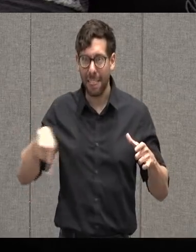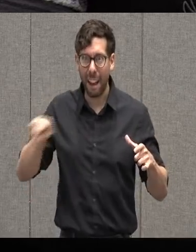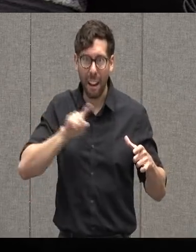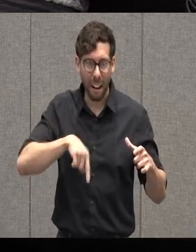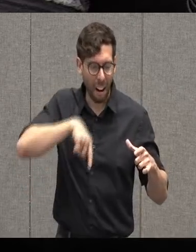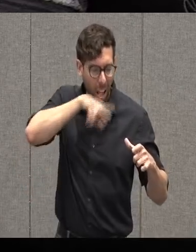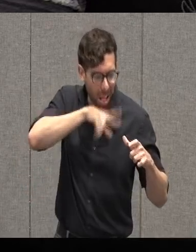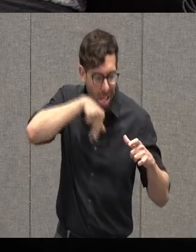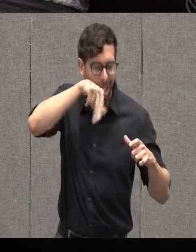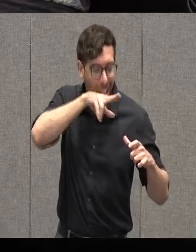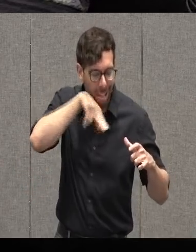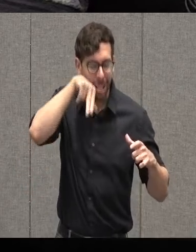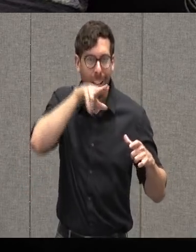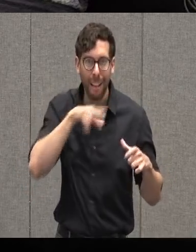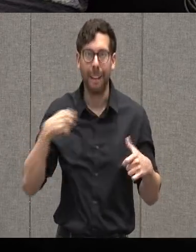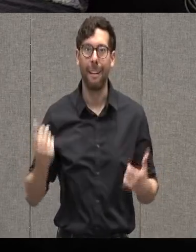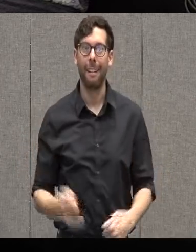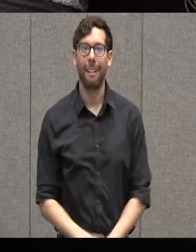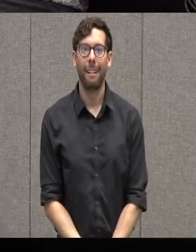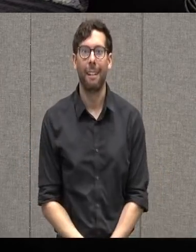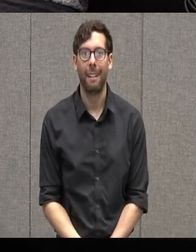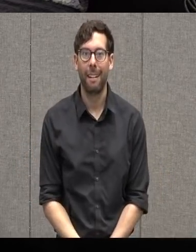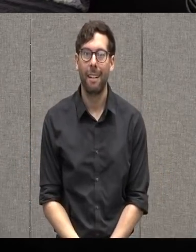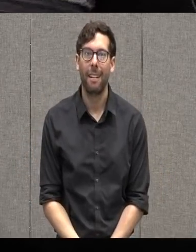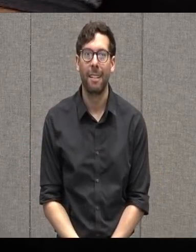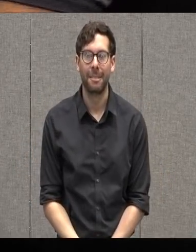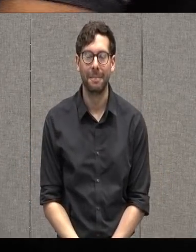(Mr. Ortiz licking the air)